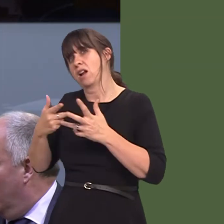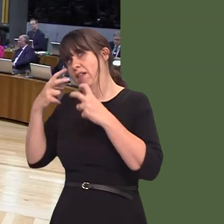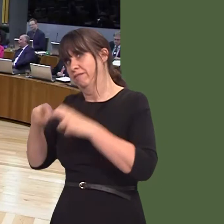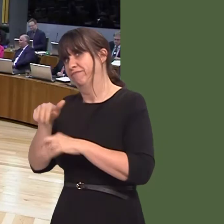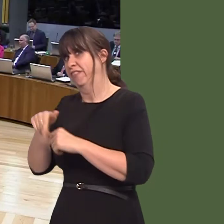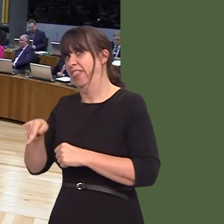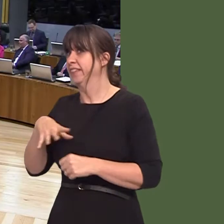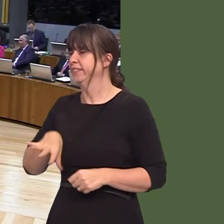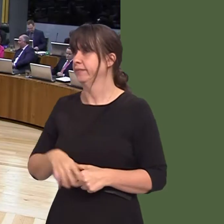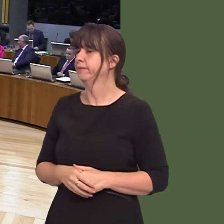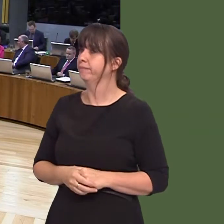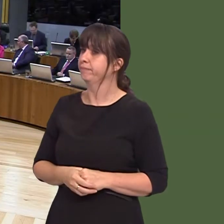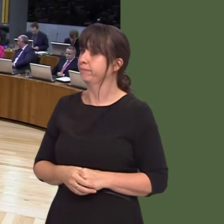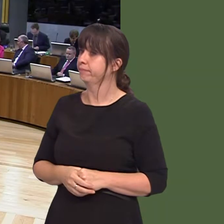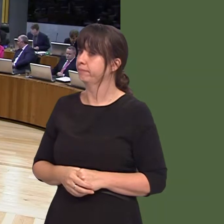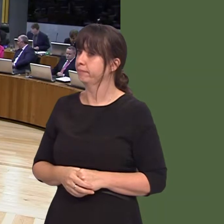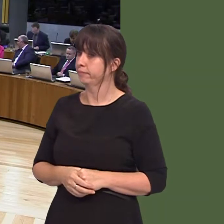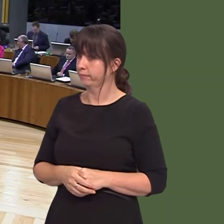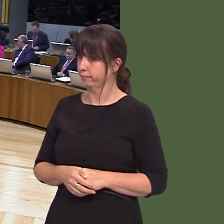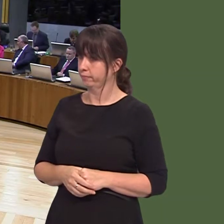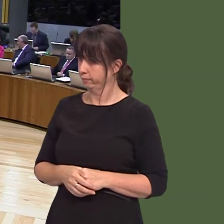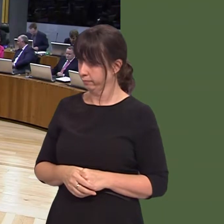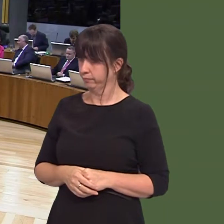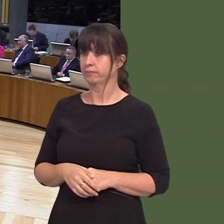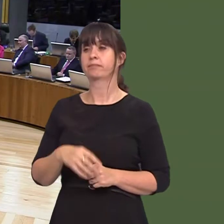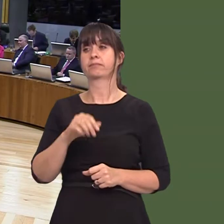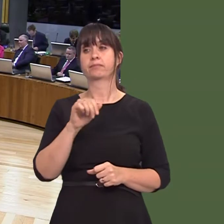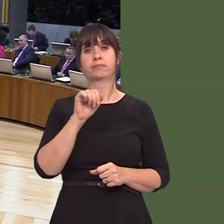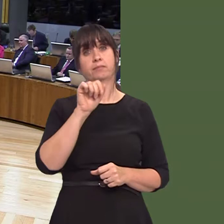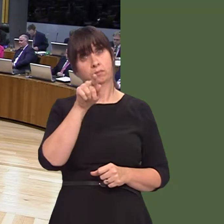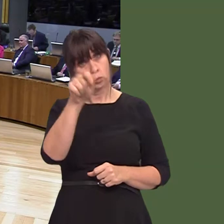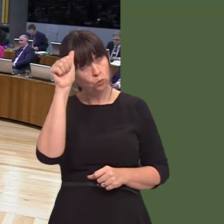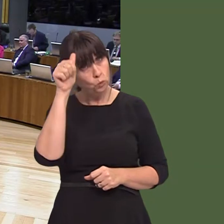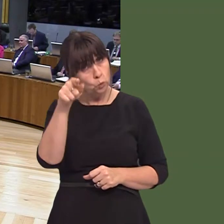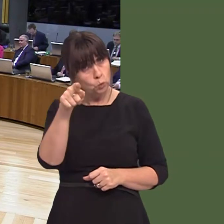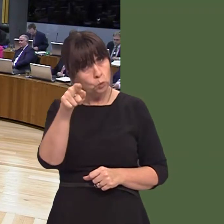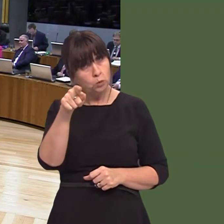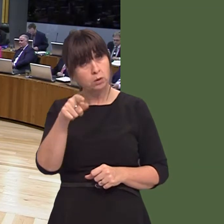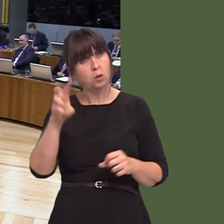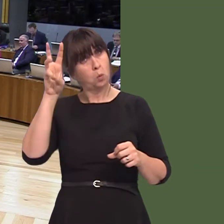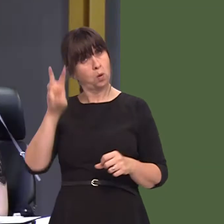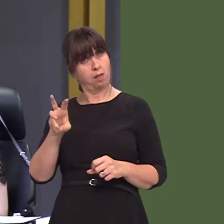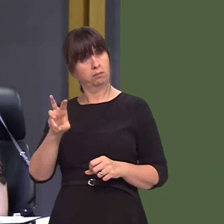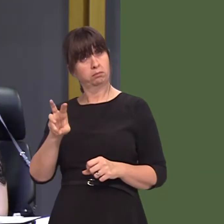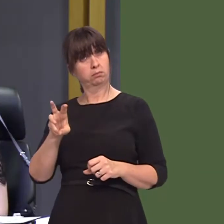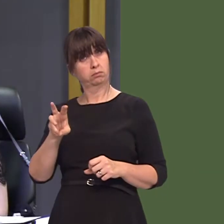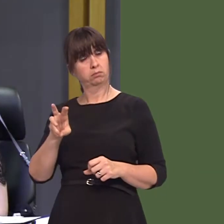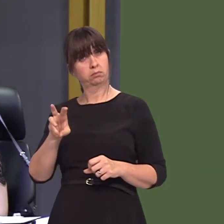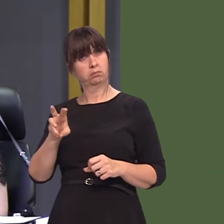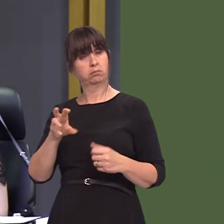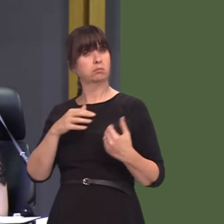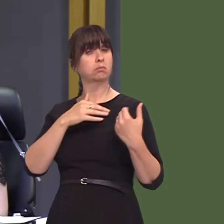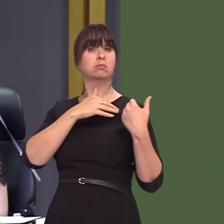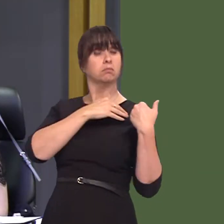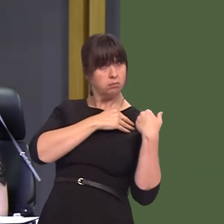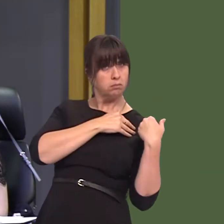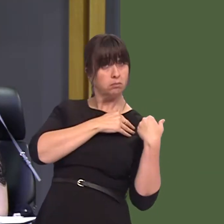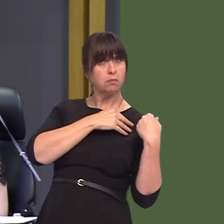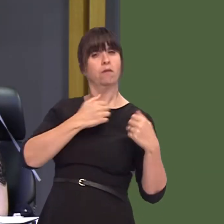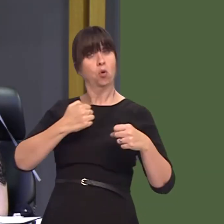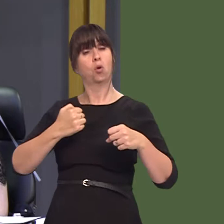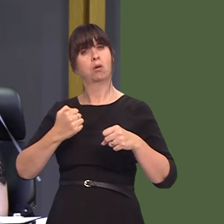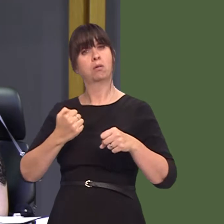Adam Price: Is the First Minister aware that Wales is responsible for producing most industrial